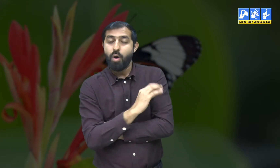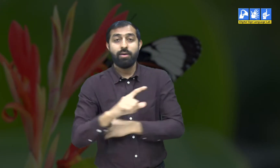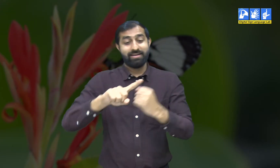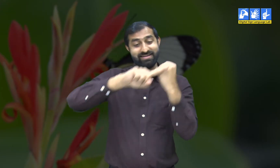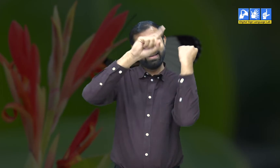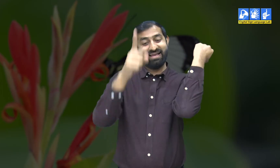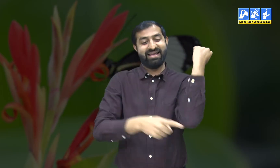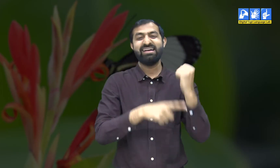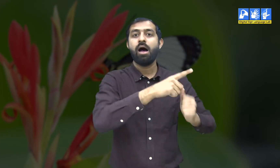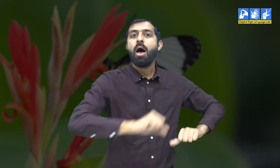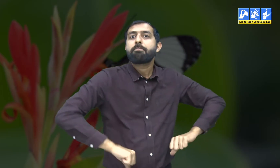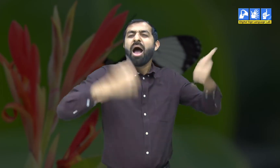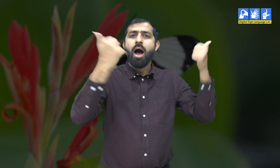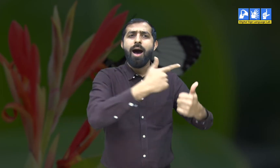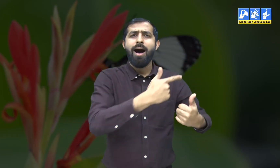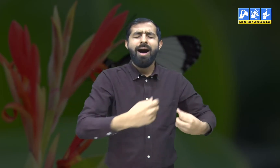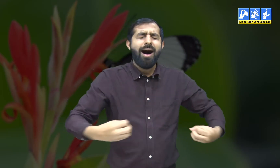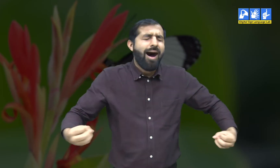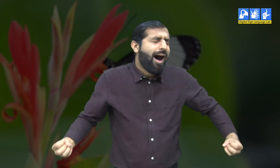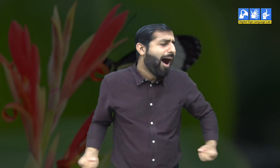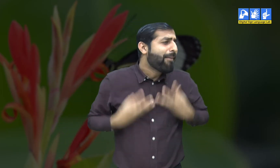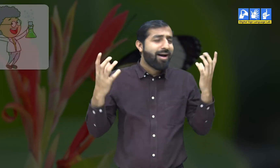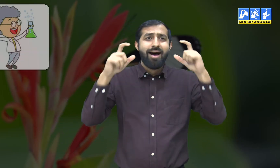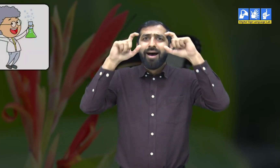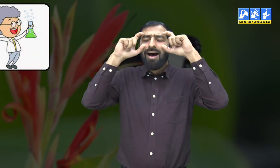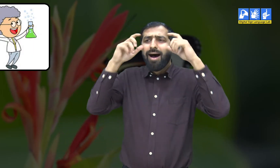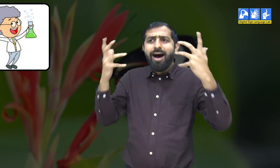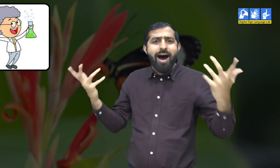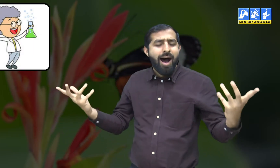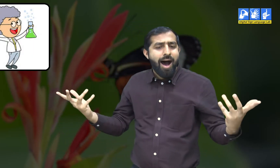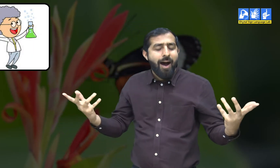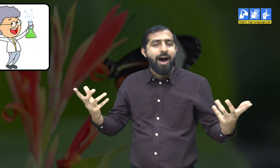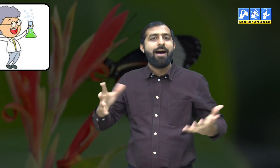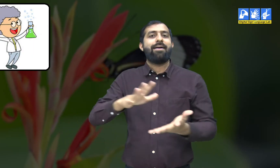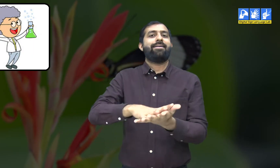At last his project won a prize which made him very happy.